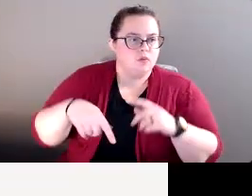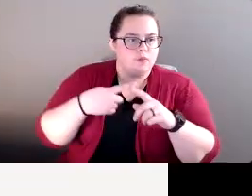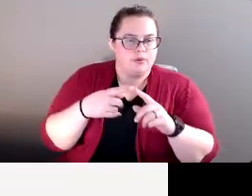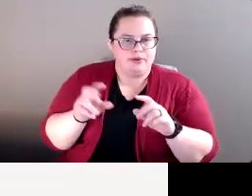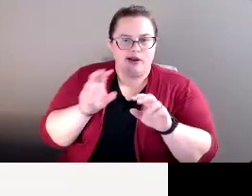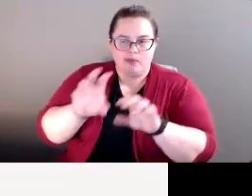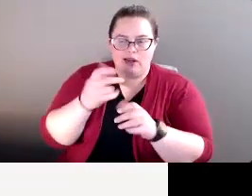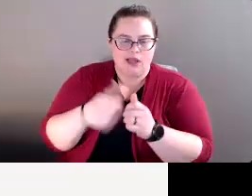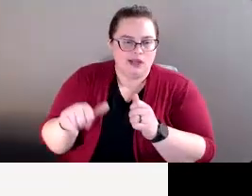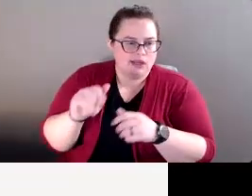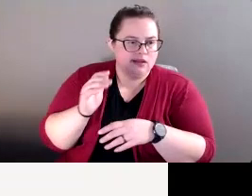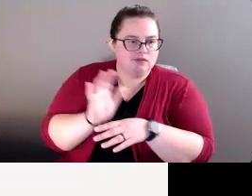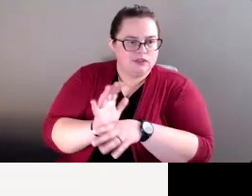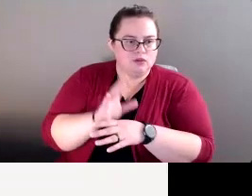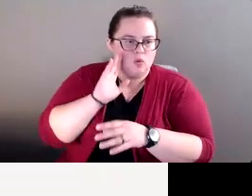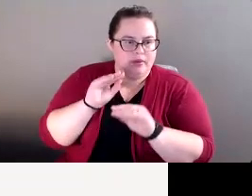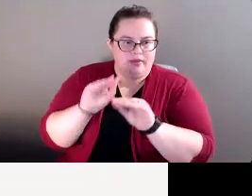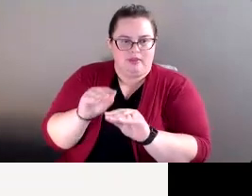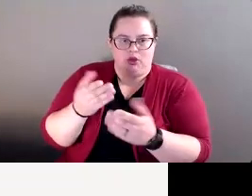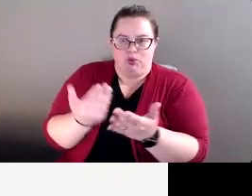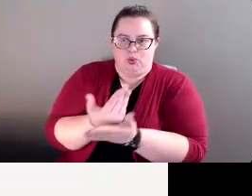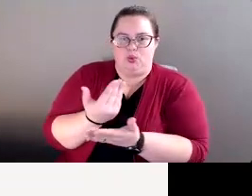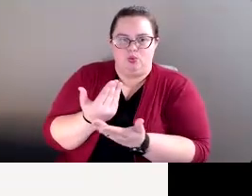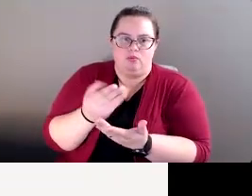All right. So are there any questions?